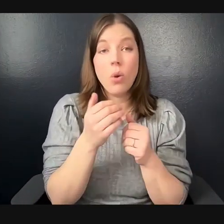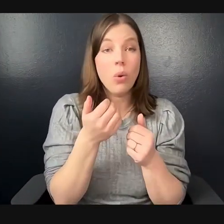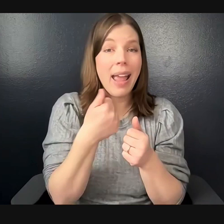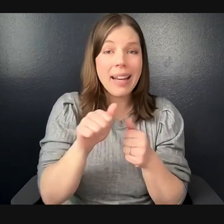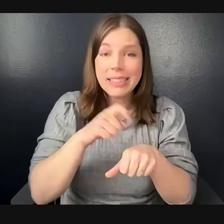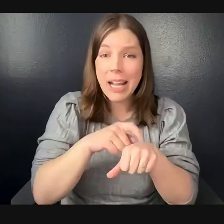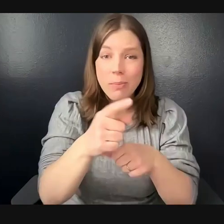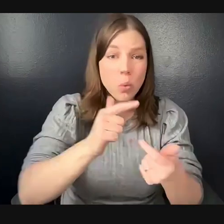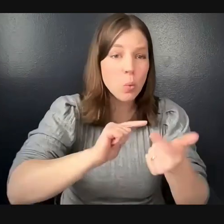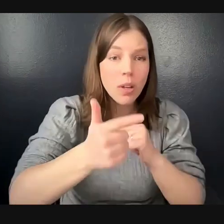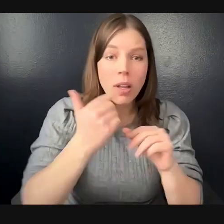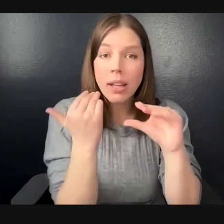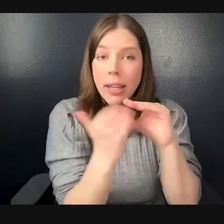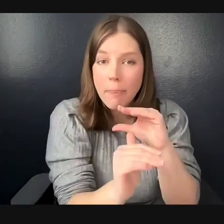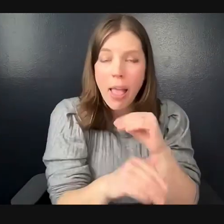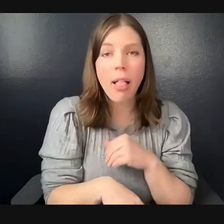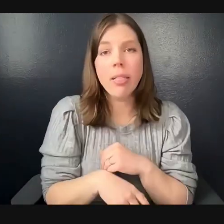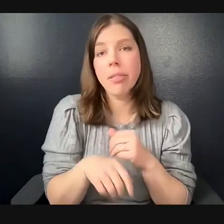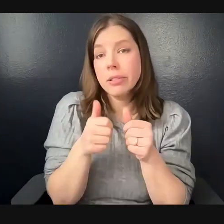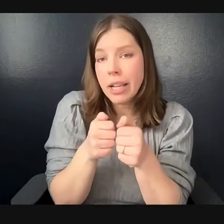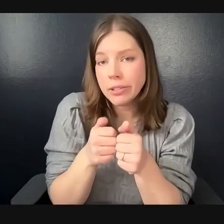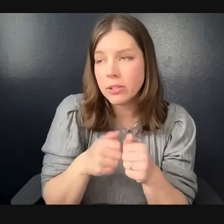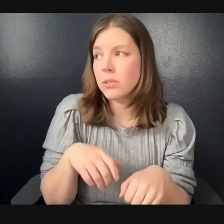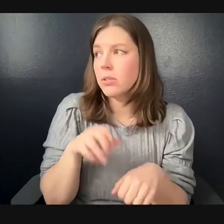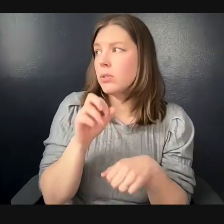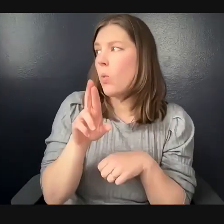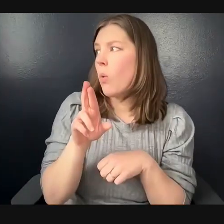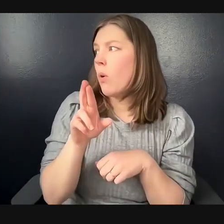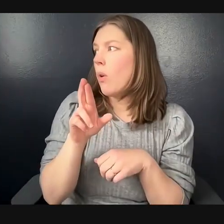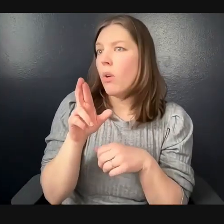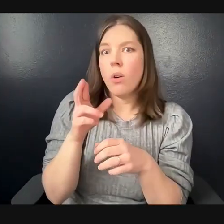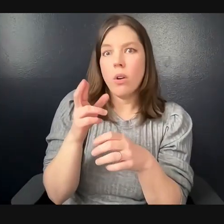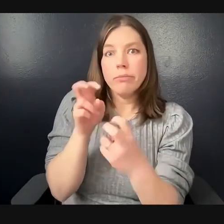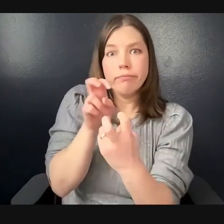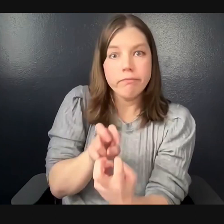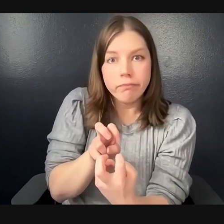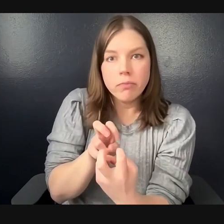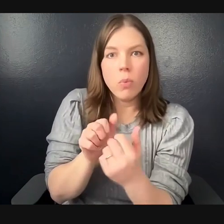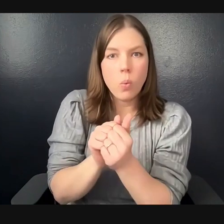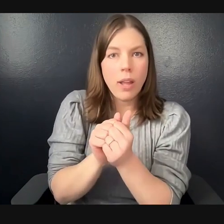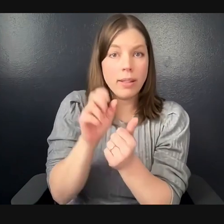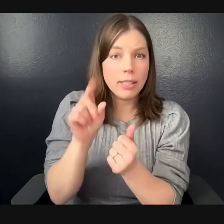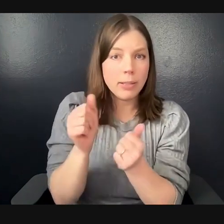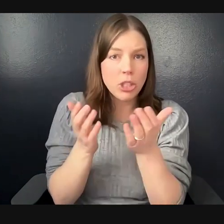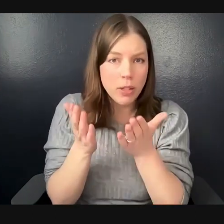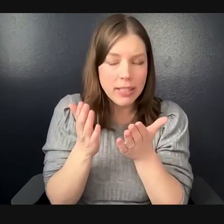Any time you sent or received an email from the Disability Services Office, or a faculty member, anyone else